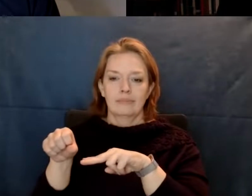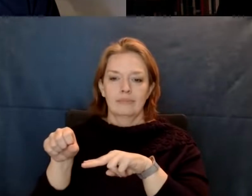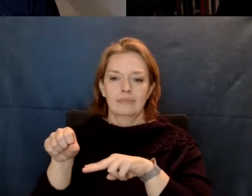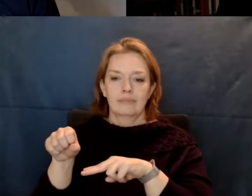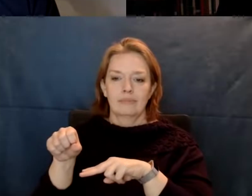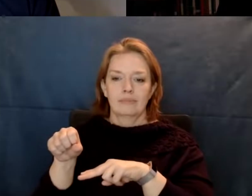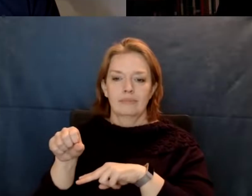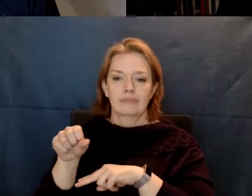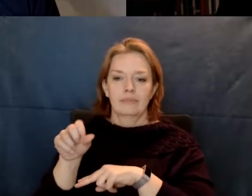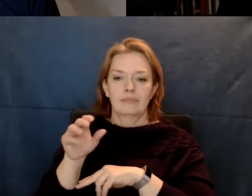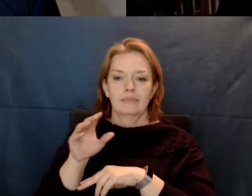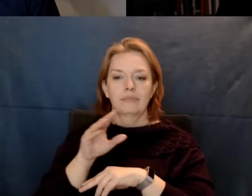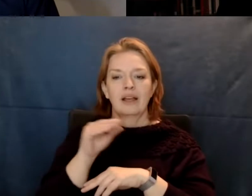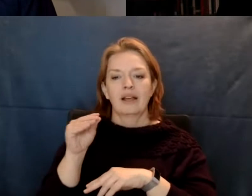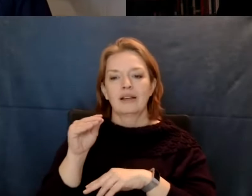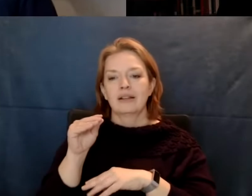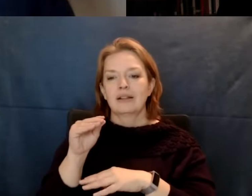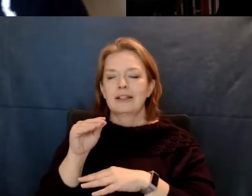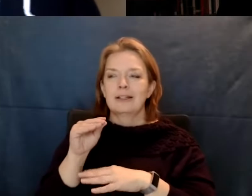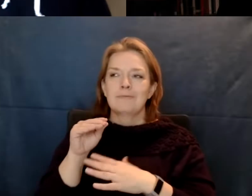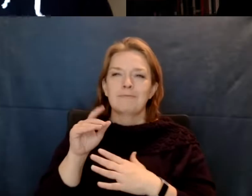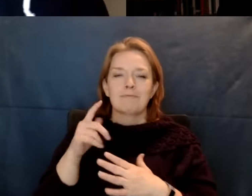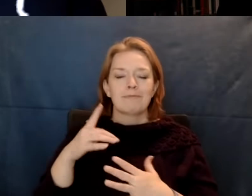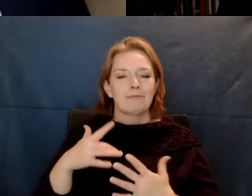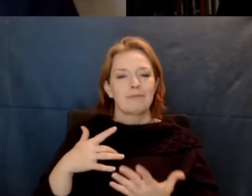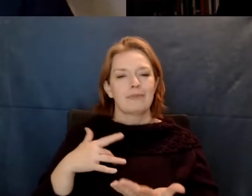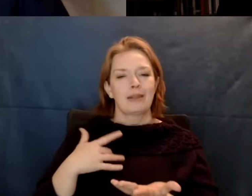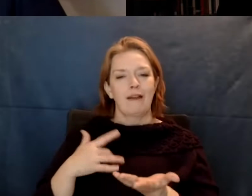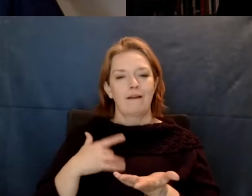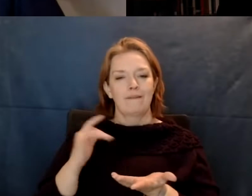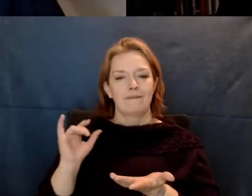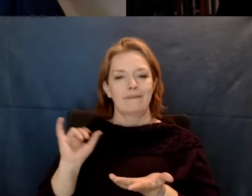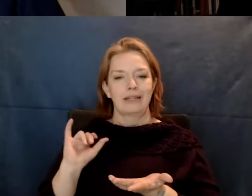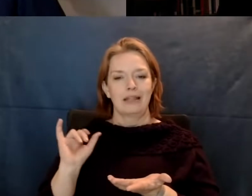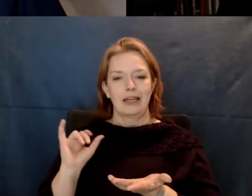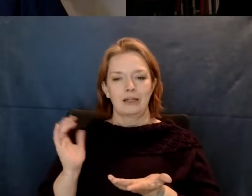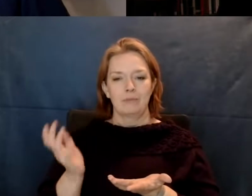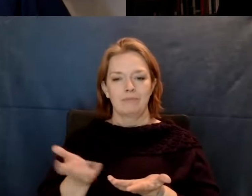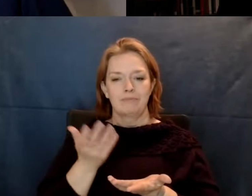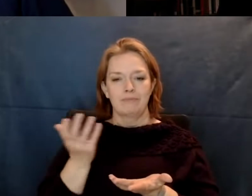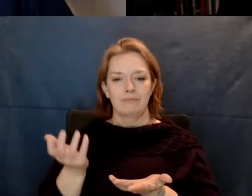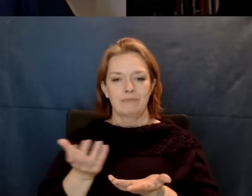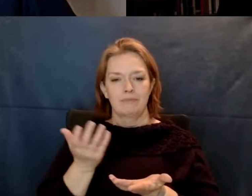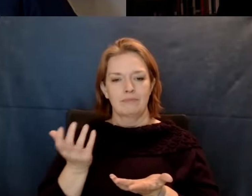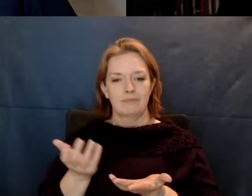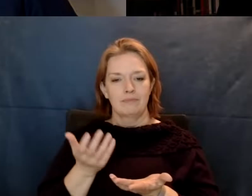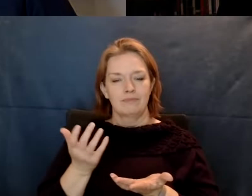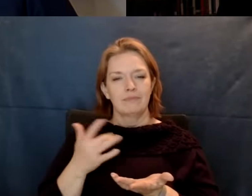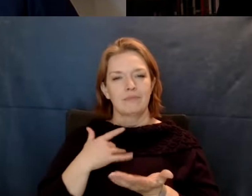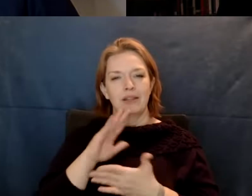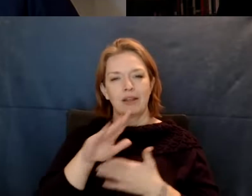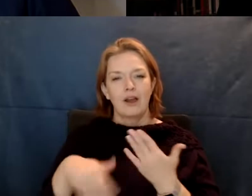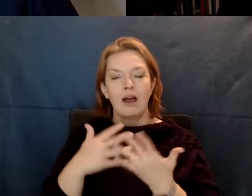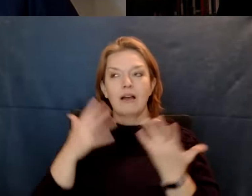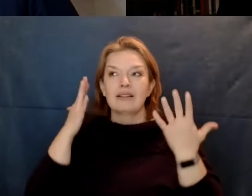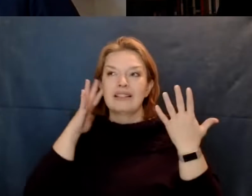I feel like, I feel like all of, I feel like these, these sounds definitely make their,